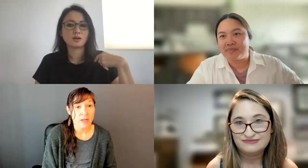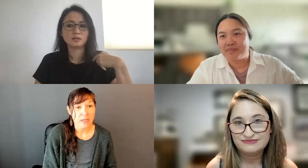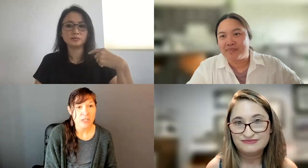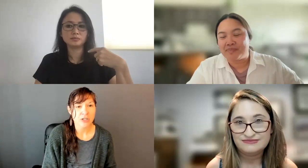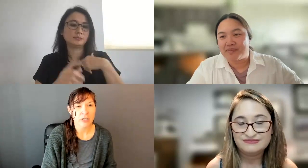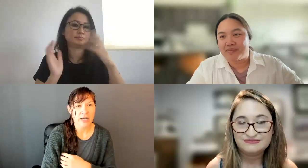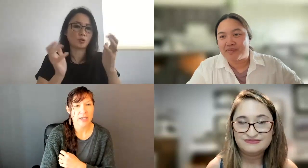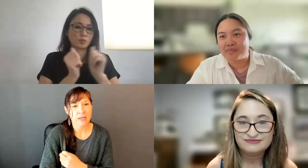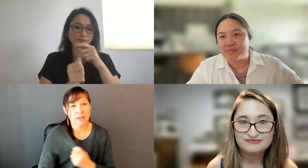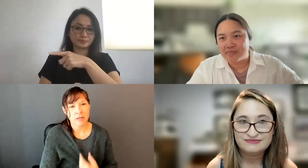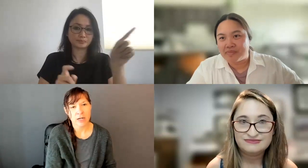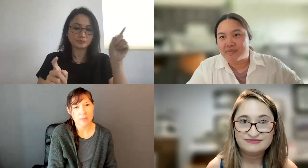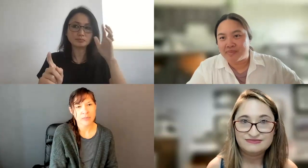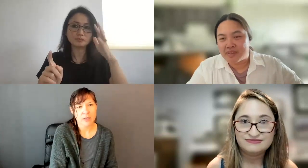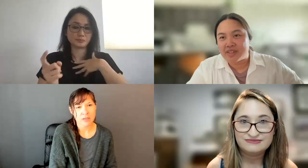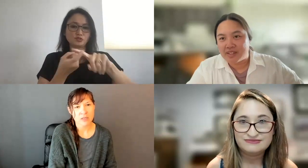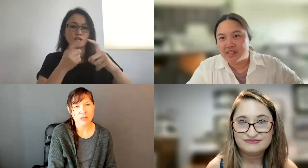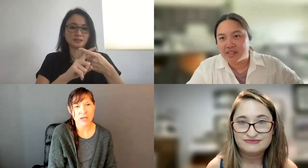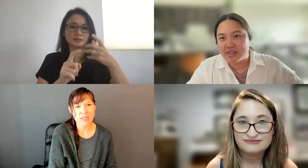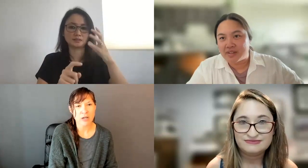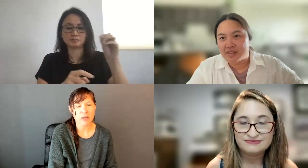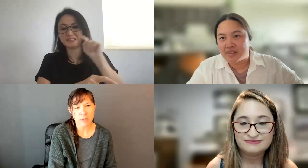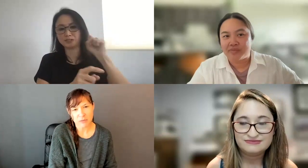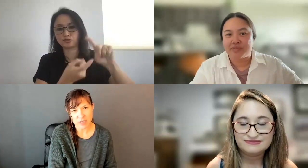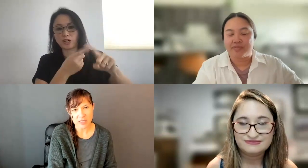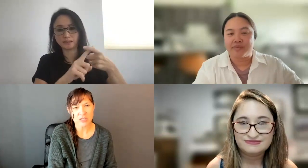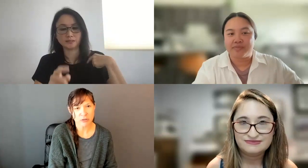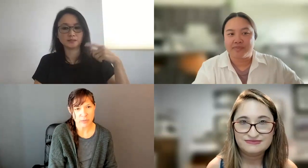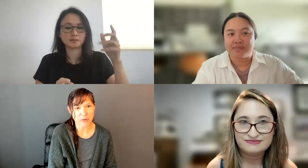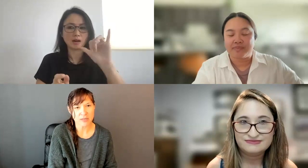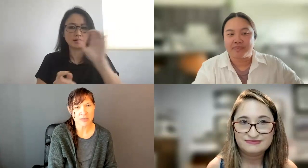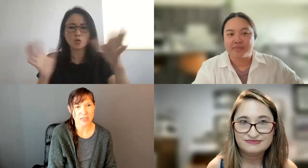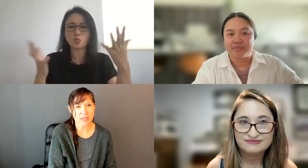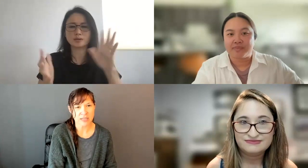Absolutely. So I talked with several of my friends as well as Taysia, talking with her friends.